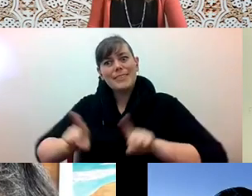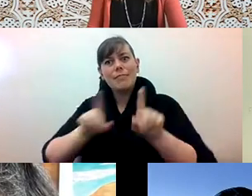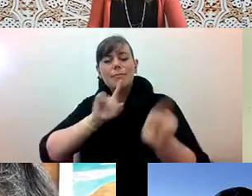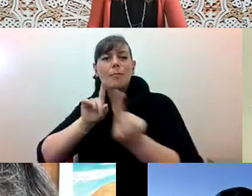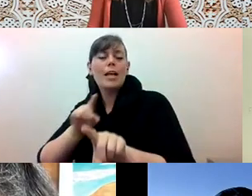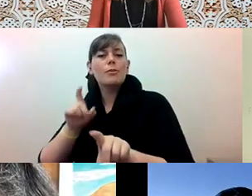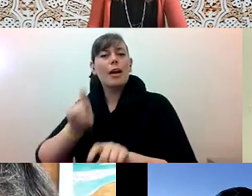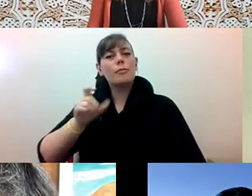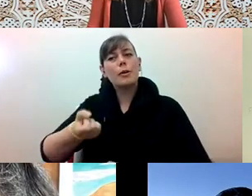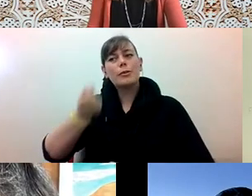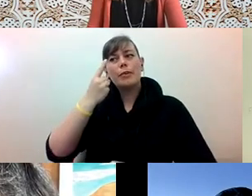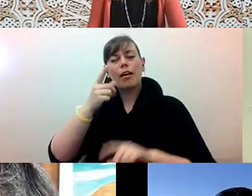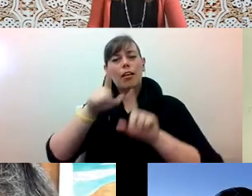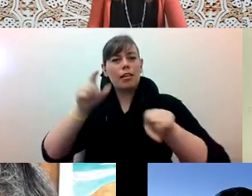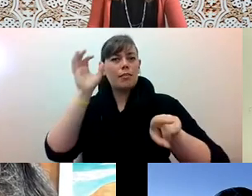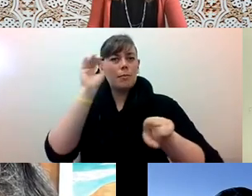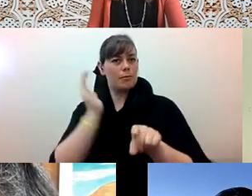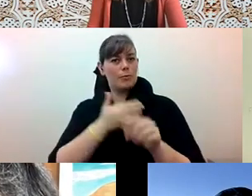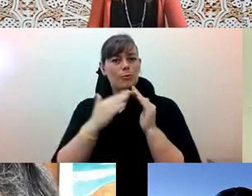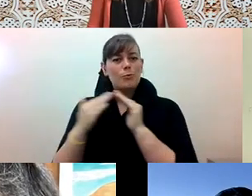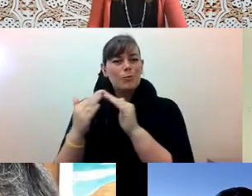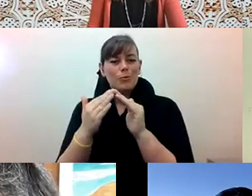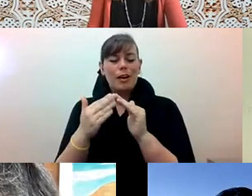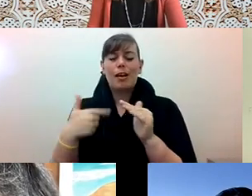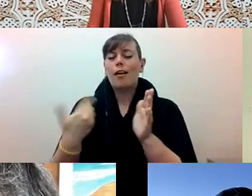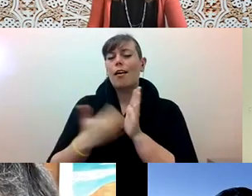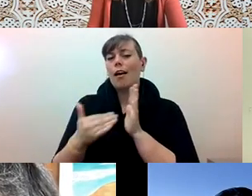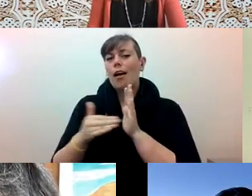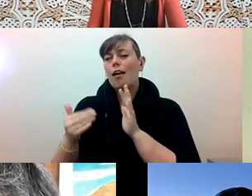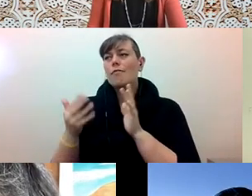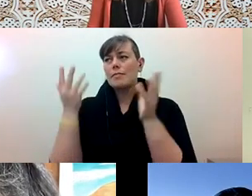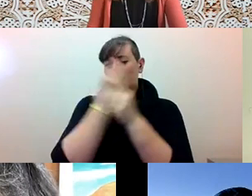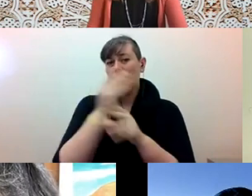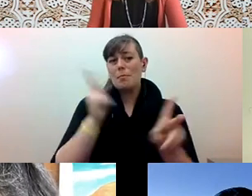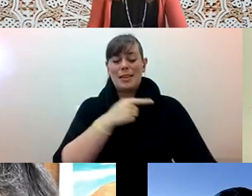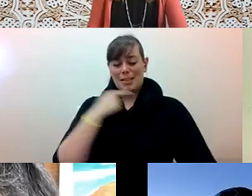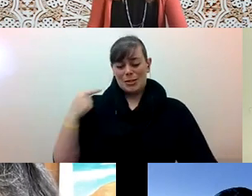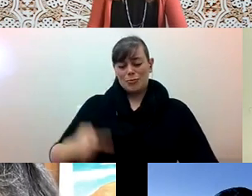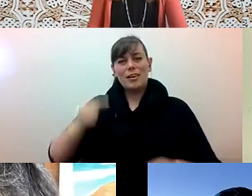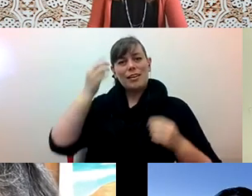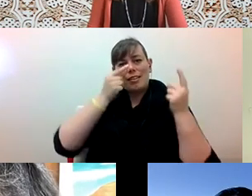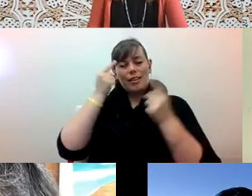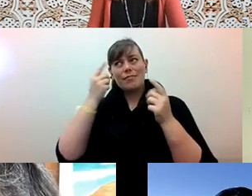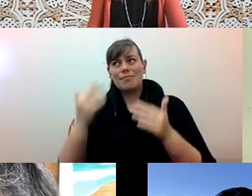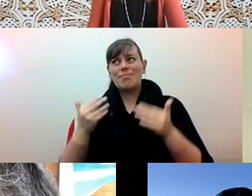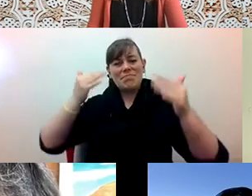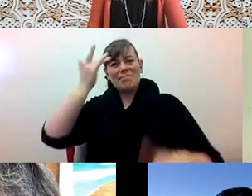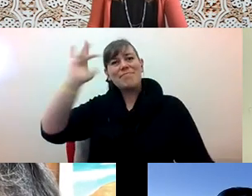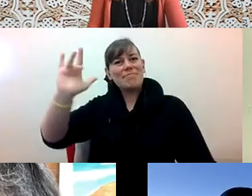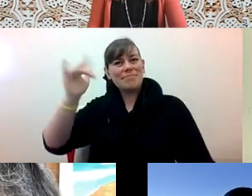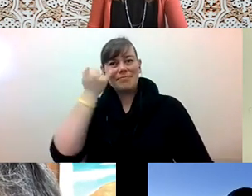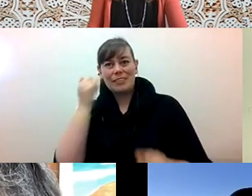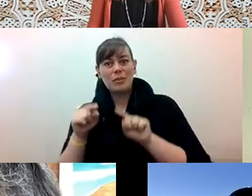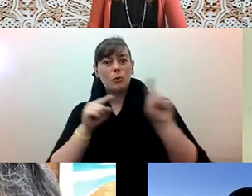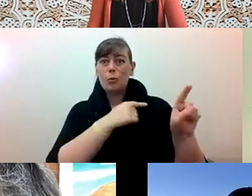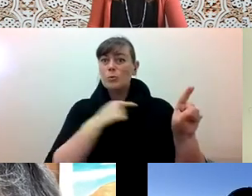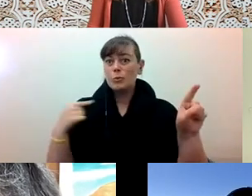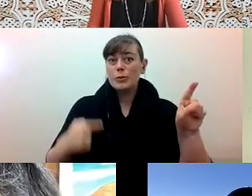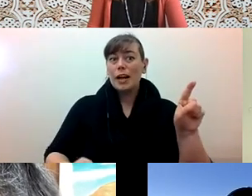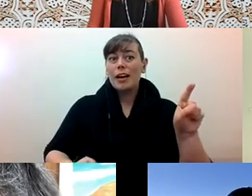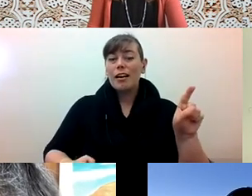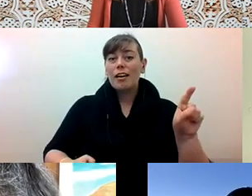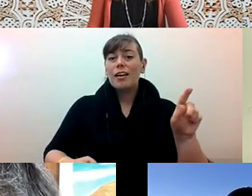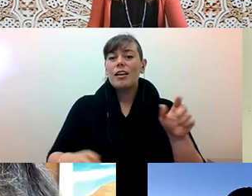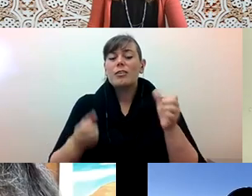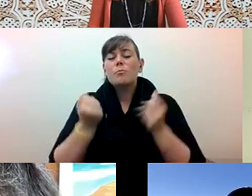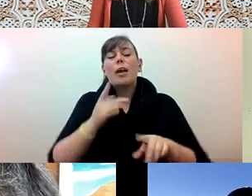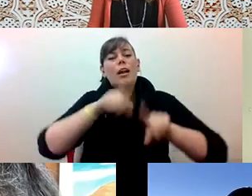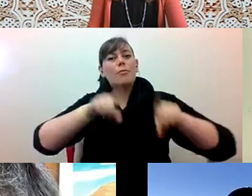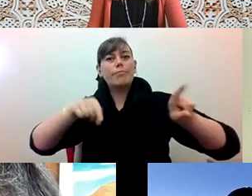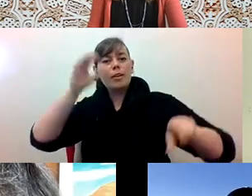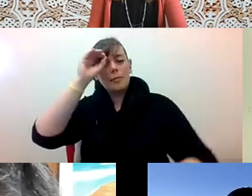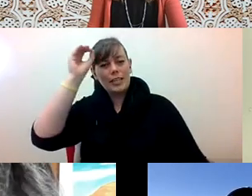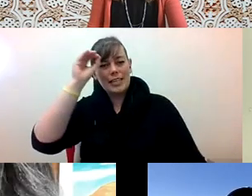Alex Tom he/him: Like I always tell people you know Chinese... the Chinese psyche is very sophisticated. If you go to China like there are so many different opinions like when I went to China, I was like